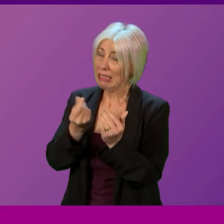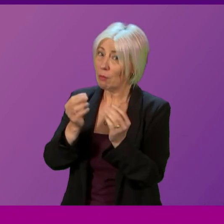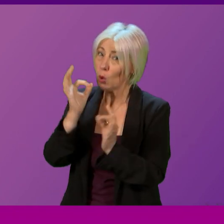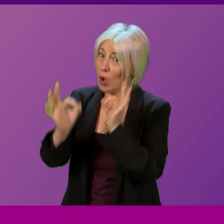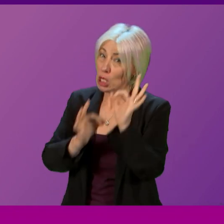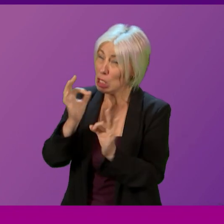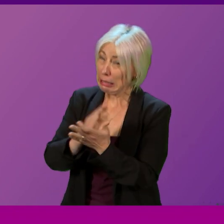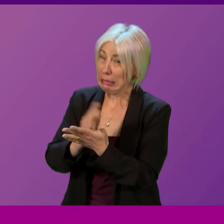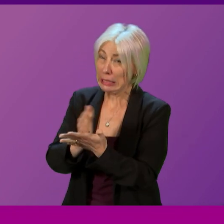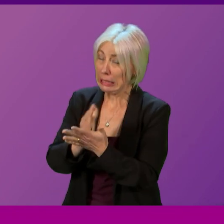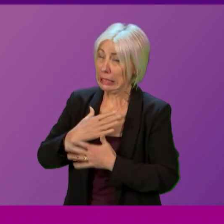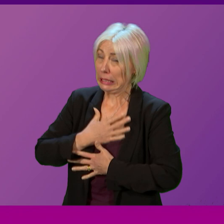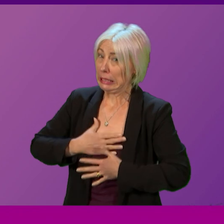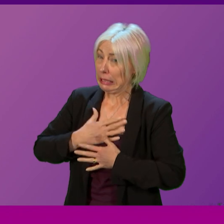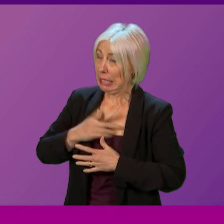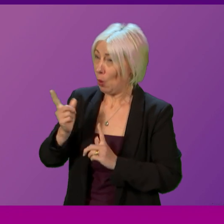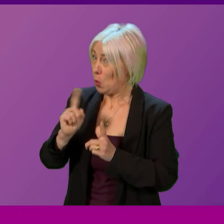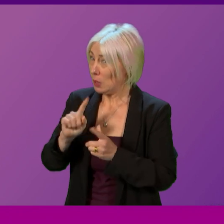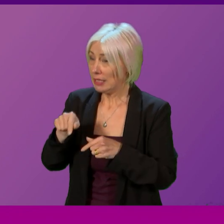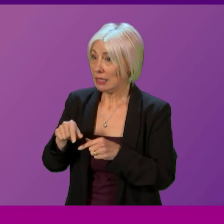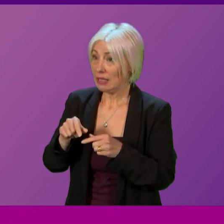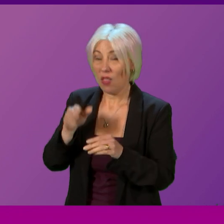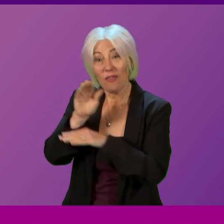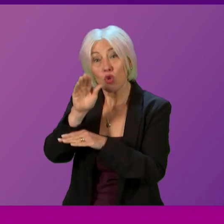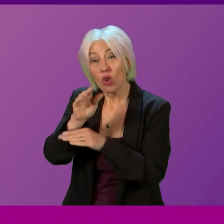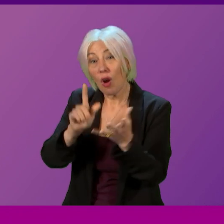about the basis and future of the United Kingdom.